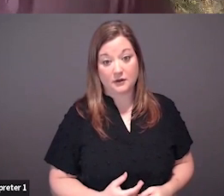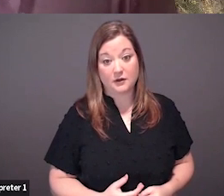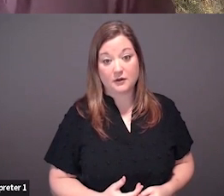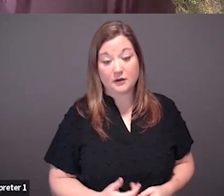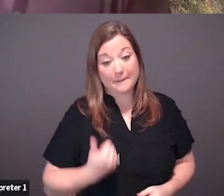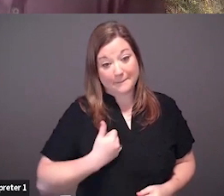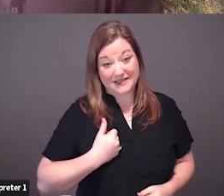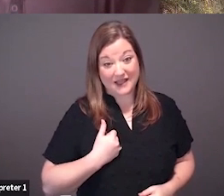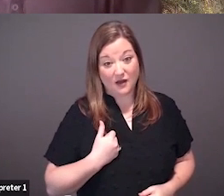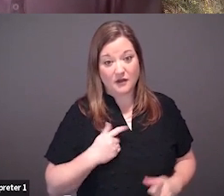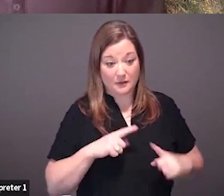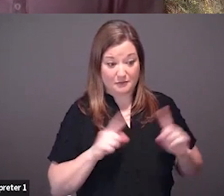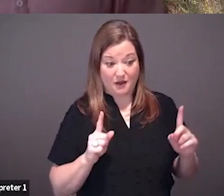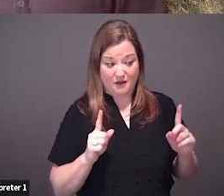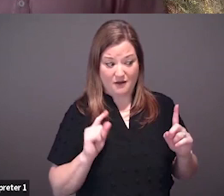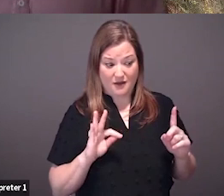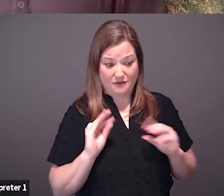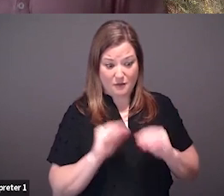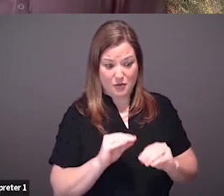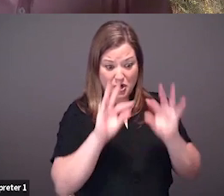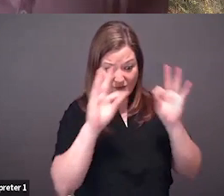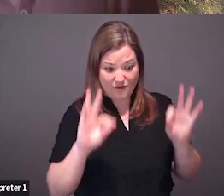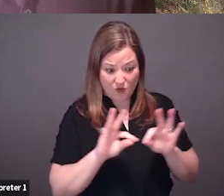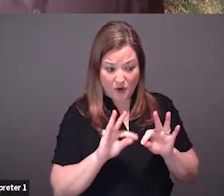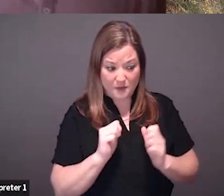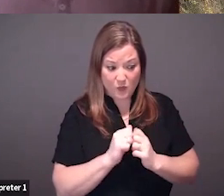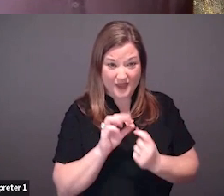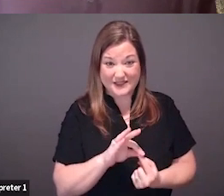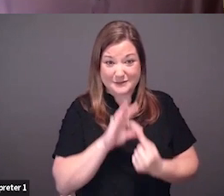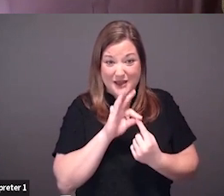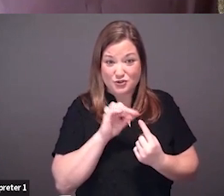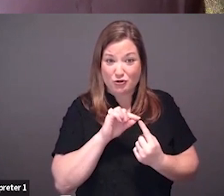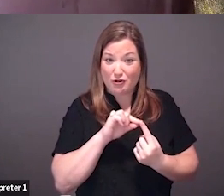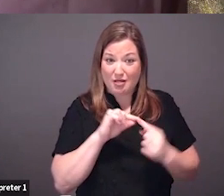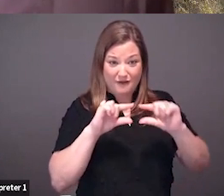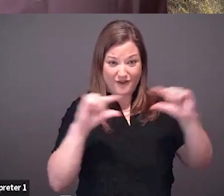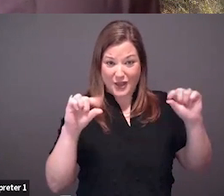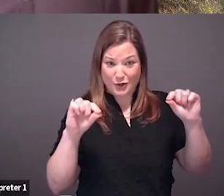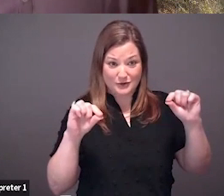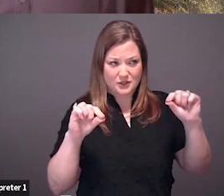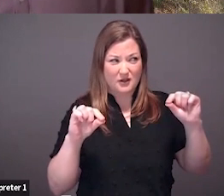If we put a form on the page with especially particular fields on there, there is no context for what you were doing.